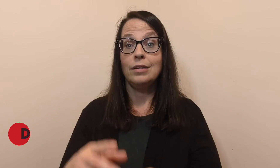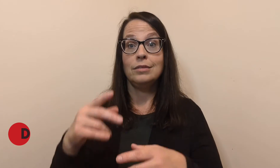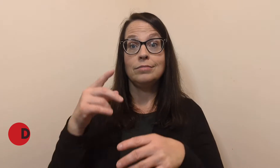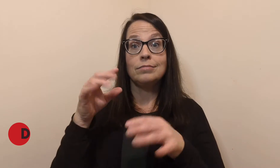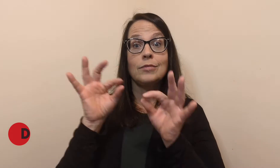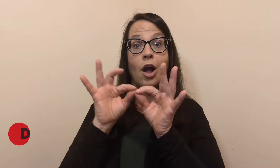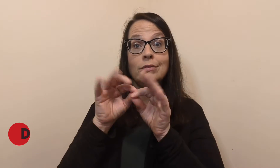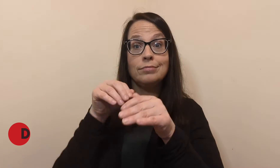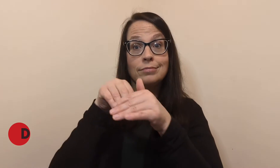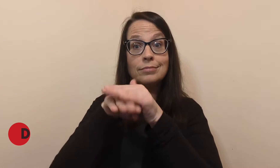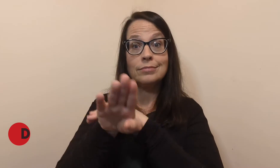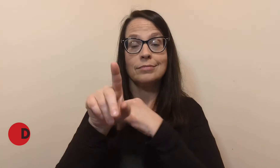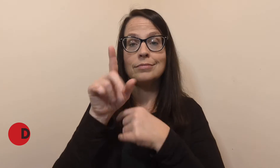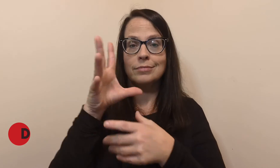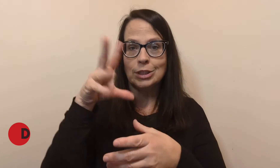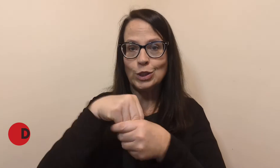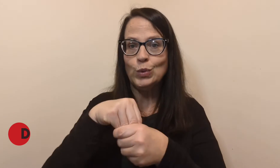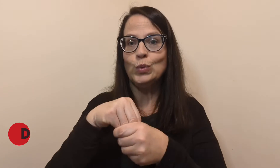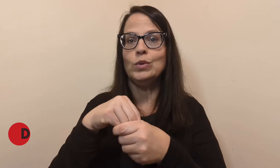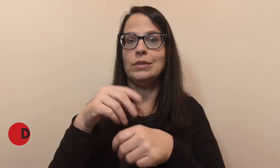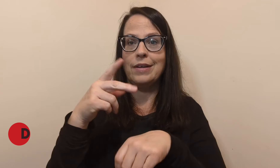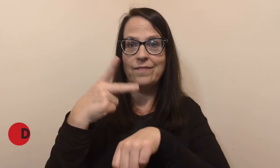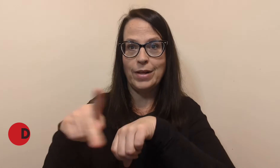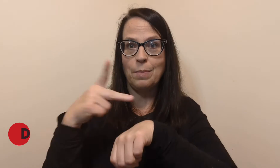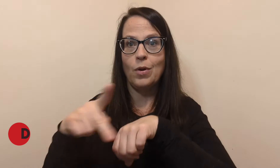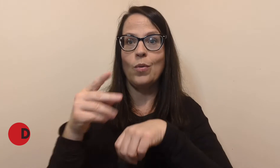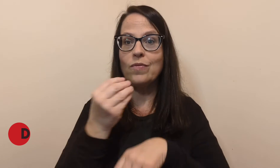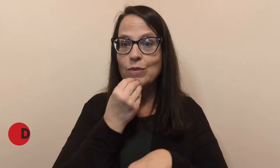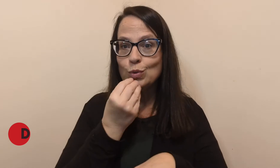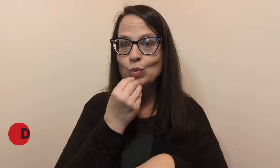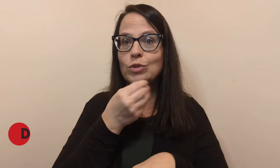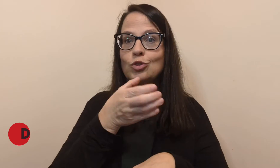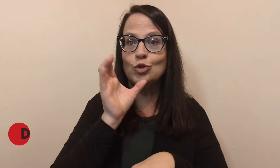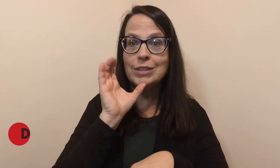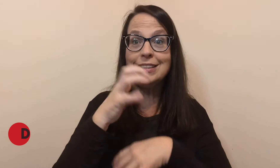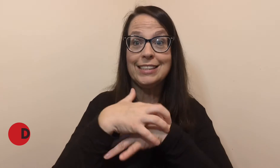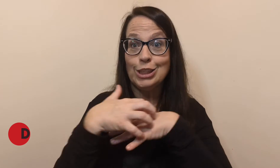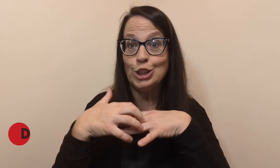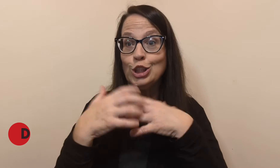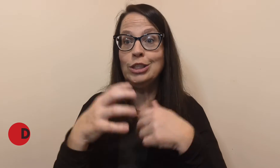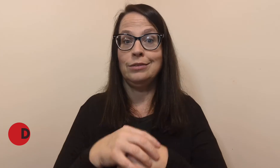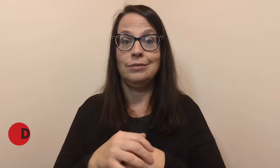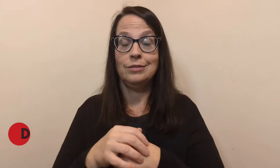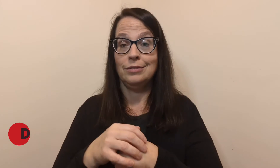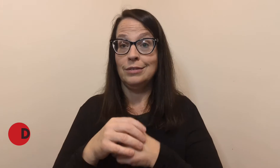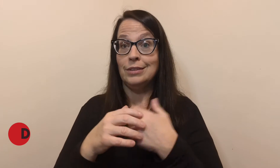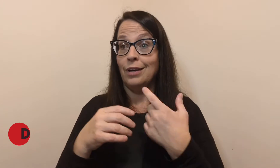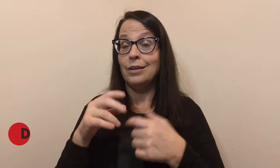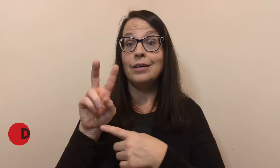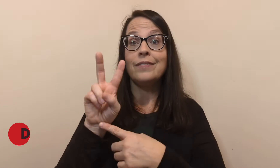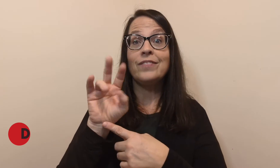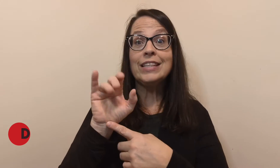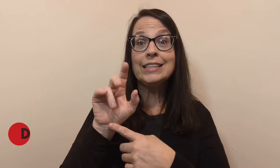[ROBYN]: Admission to the event includes Filipino food, drinks and desserts.